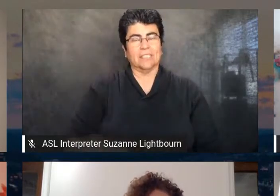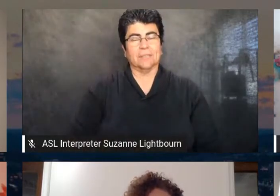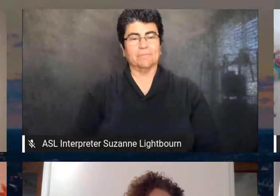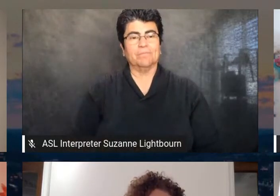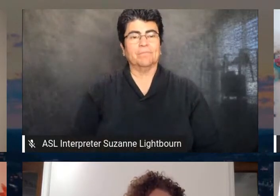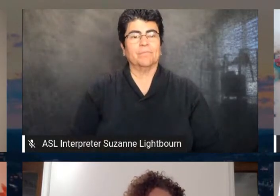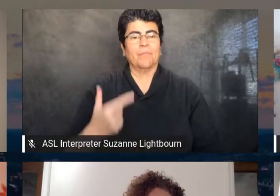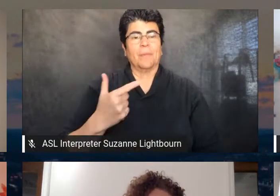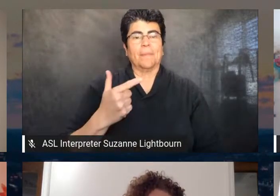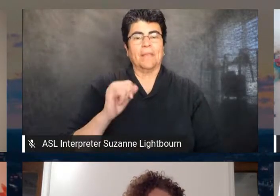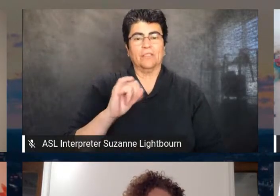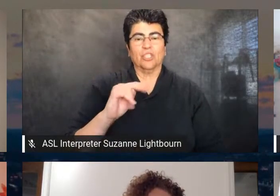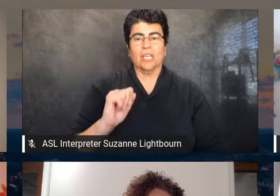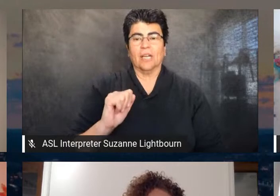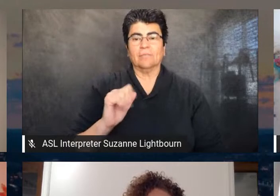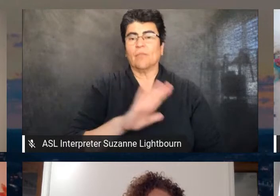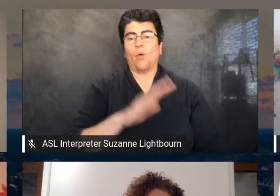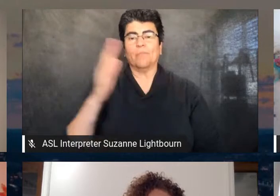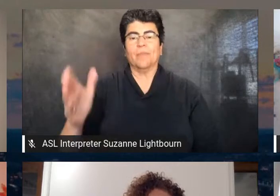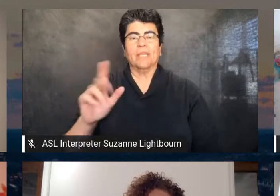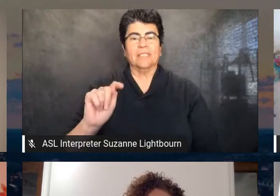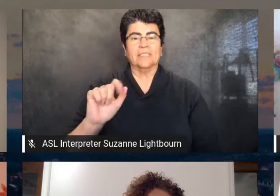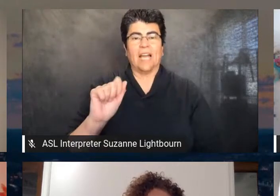I think, to add to Diana's point,